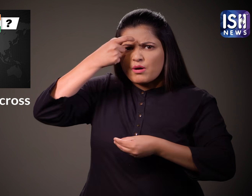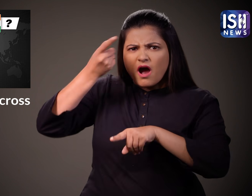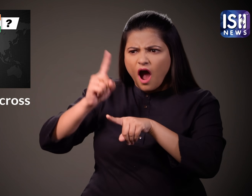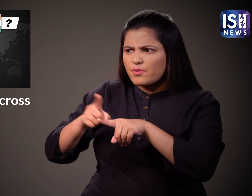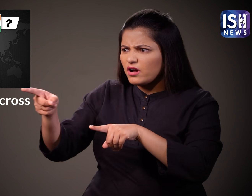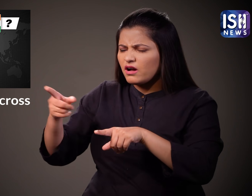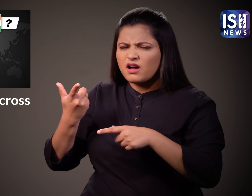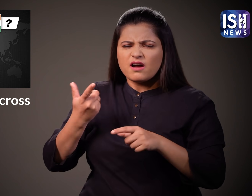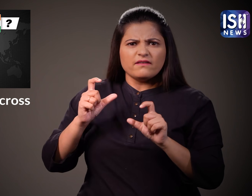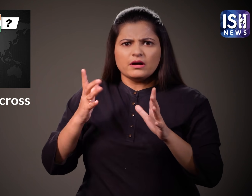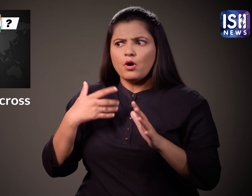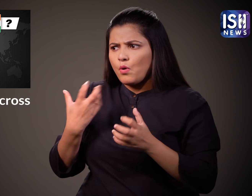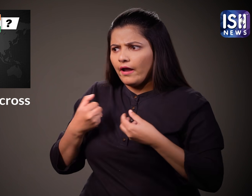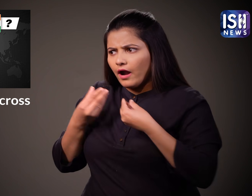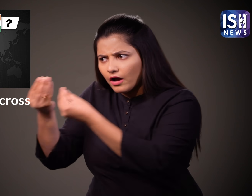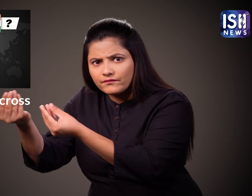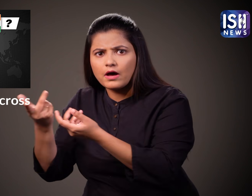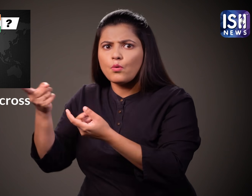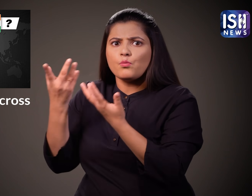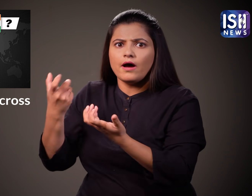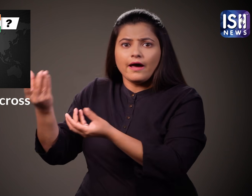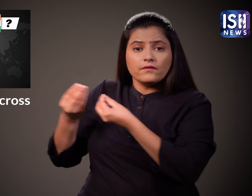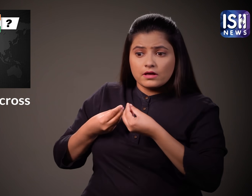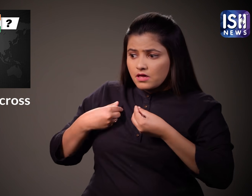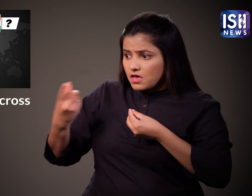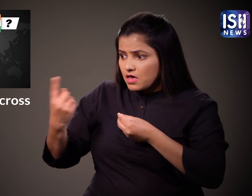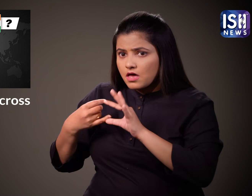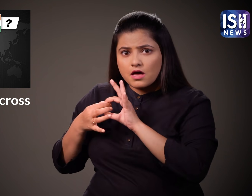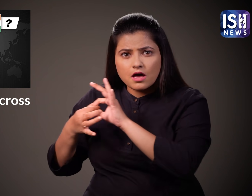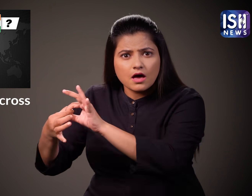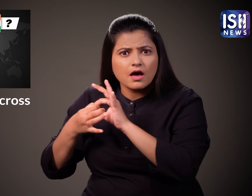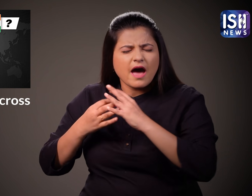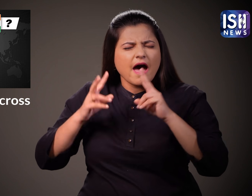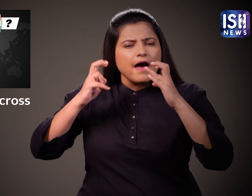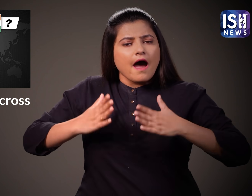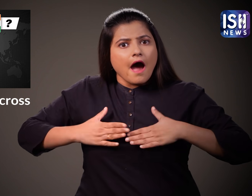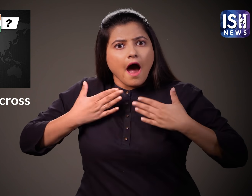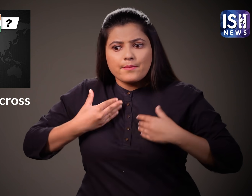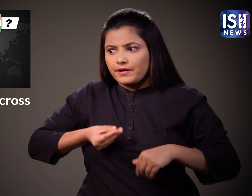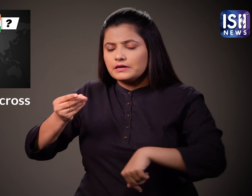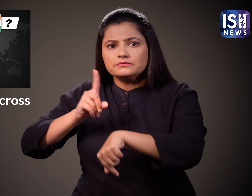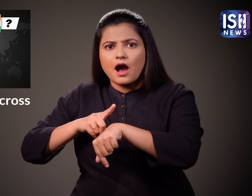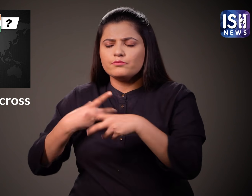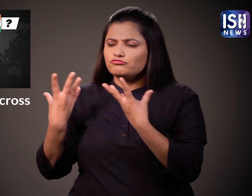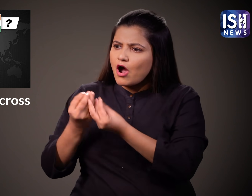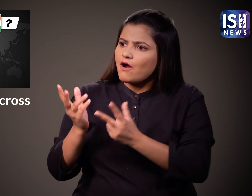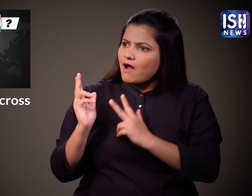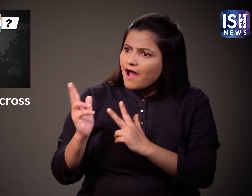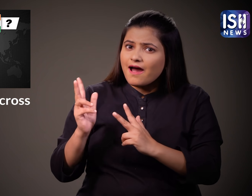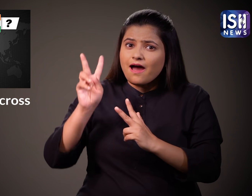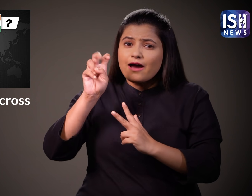we must try to understand our partner's problems and ensure that our partner is happy. Talk to them.